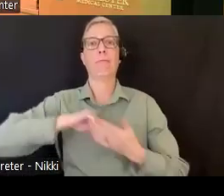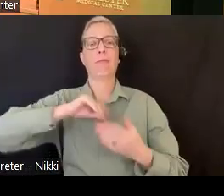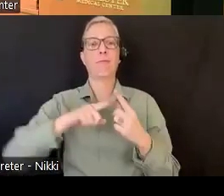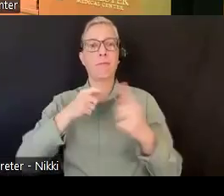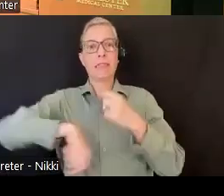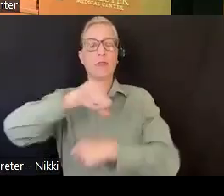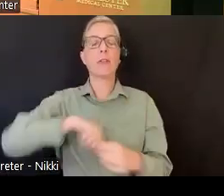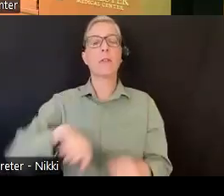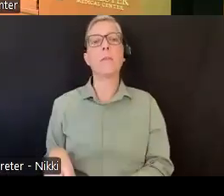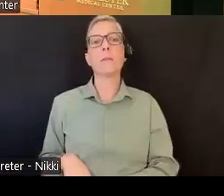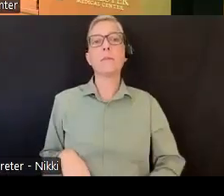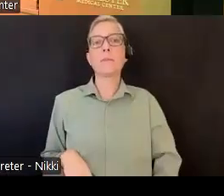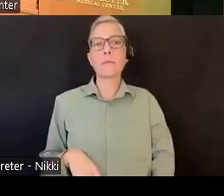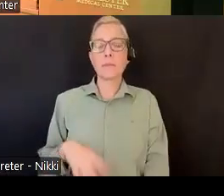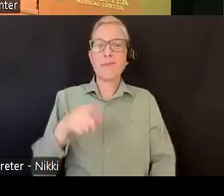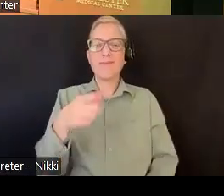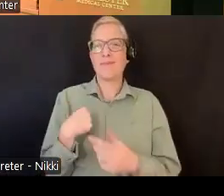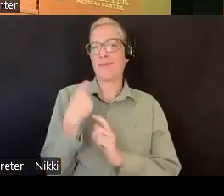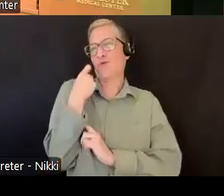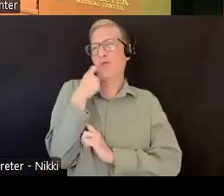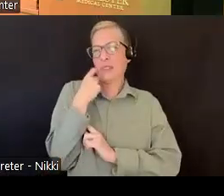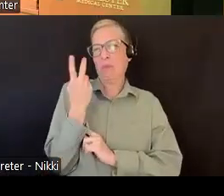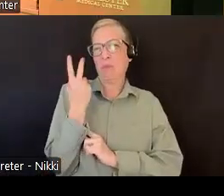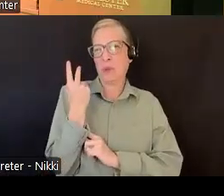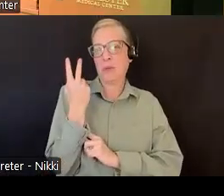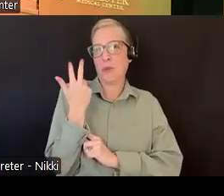I got a call from a couple of my friends and they said, "Oh, my daughter, my son's